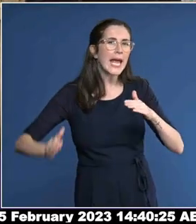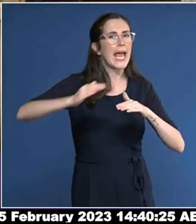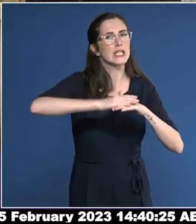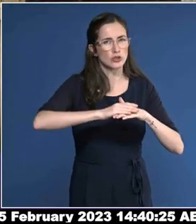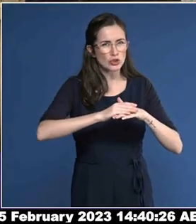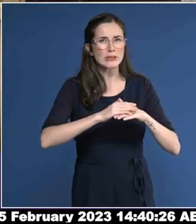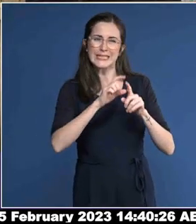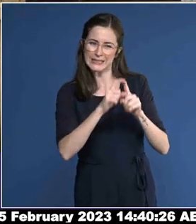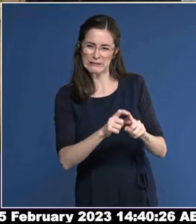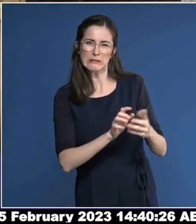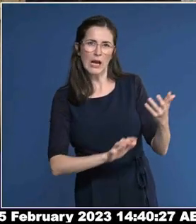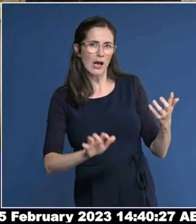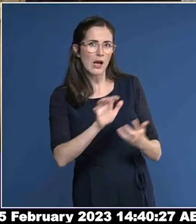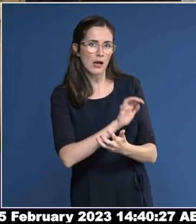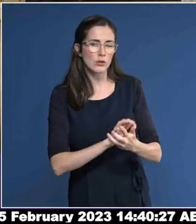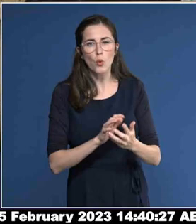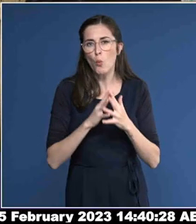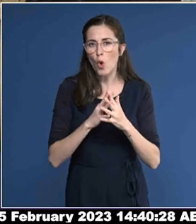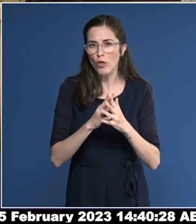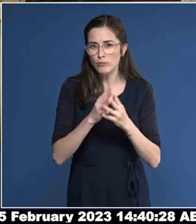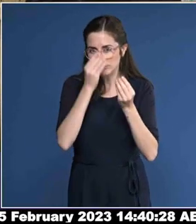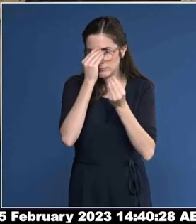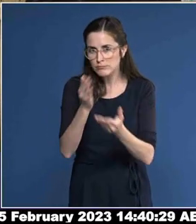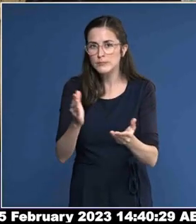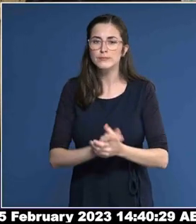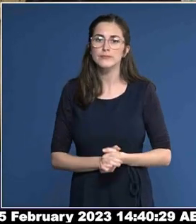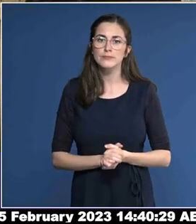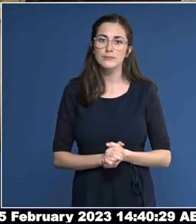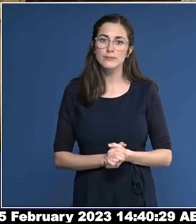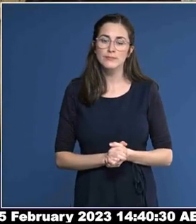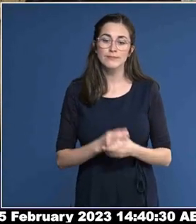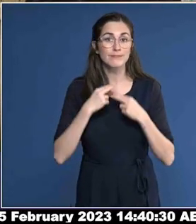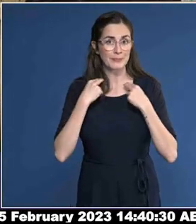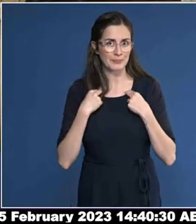Right. Now, I want to go to another area of law and ask the extent to